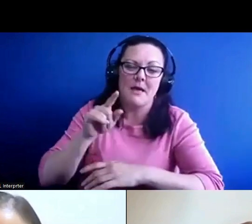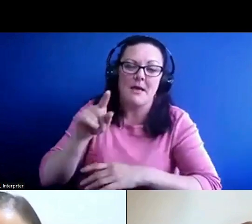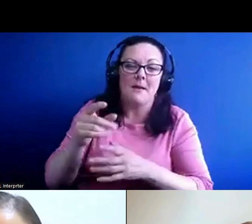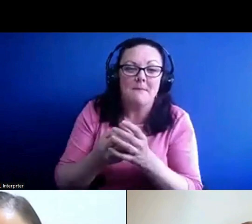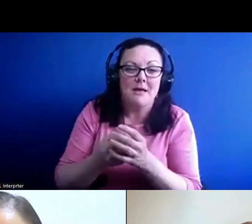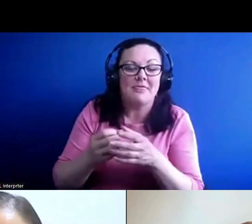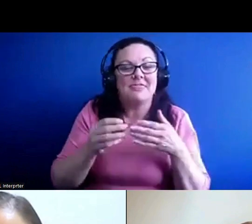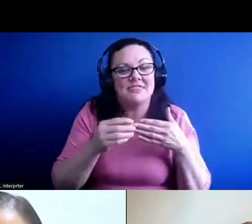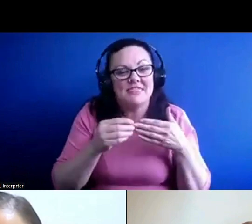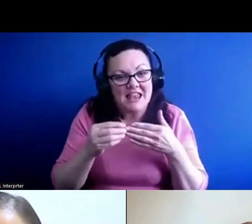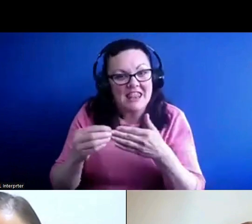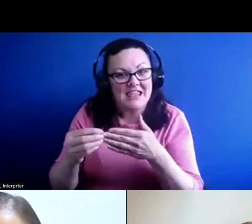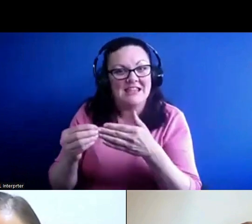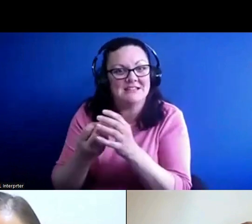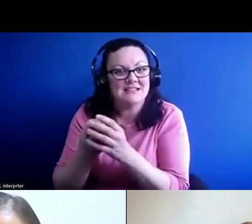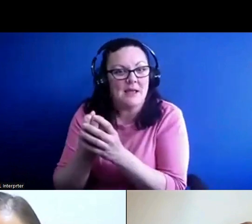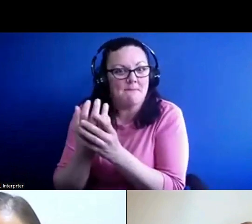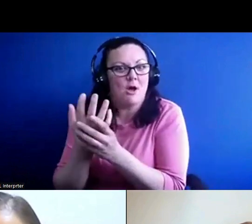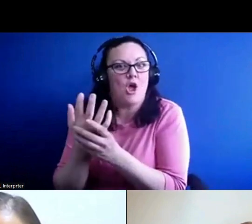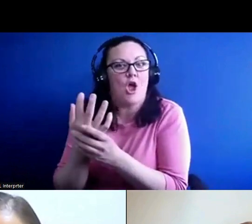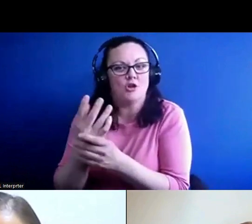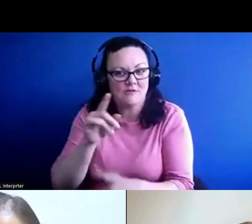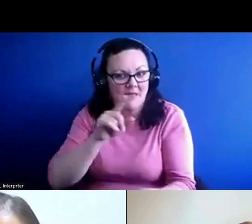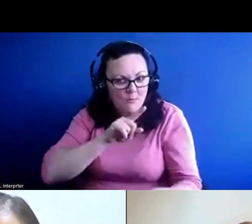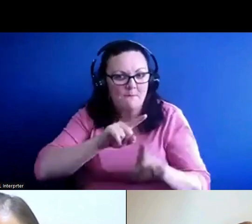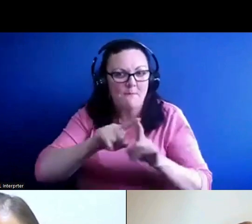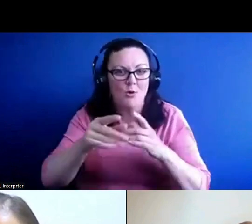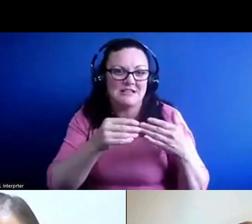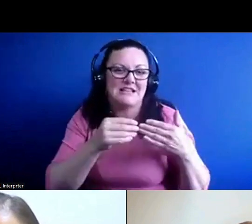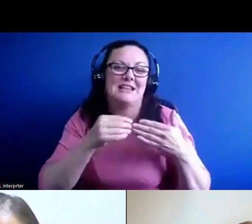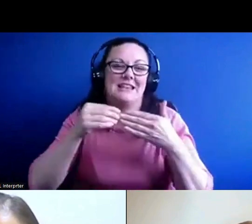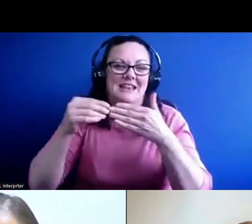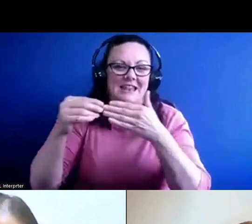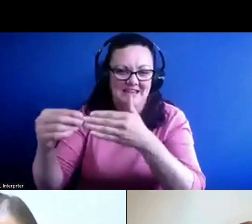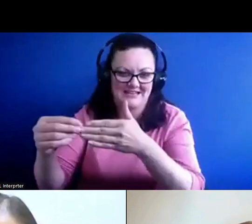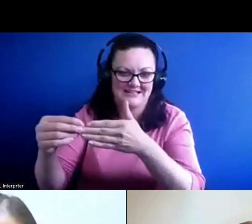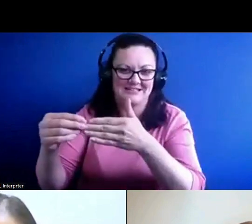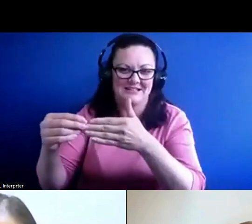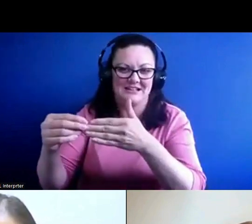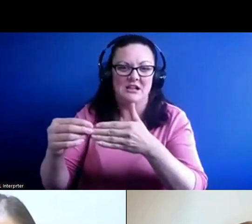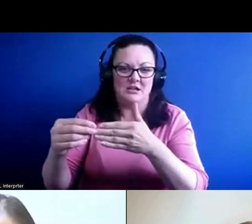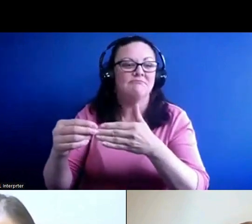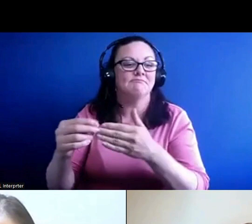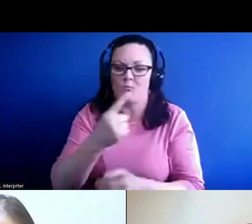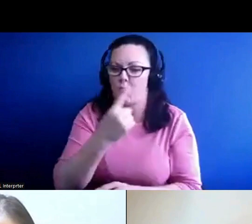take the lead and they 100% do it on a voluntary basis.